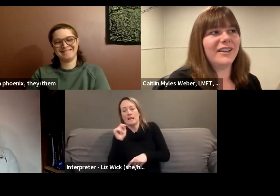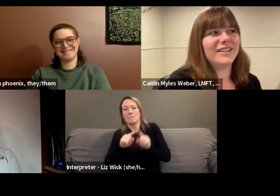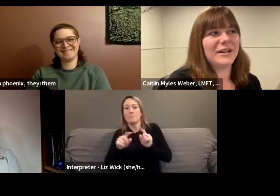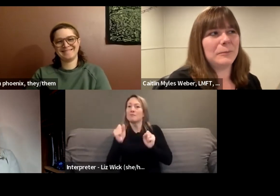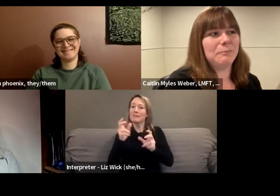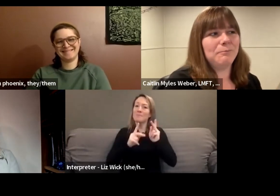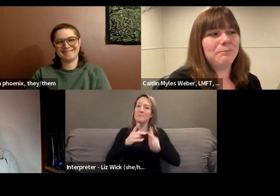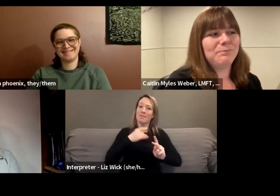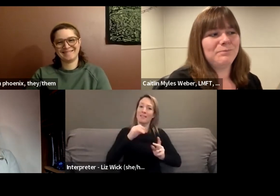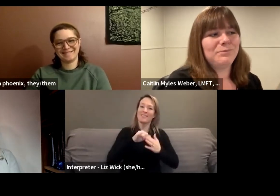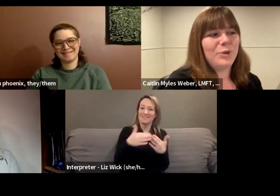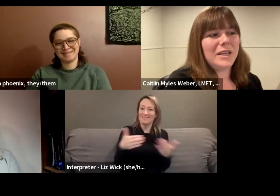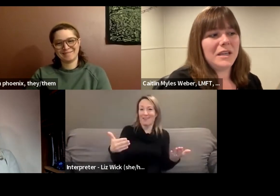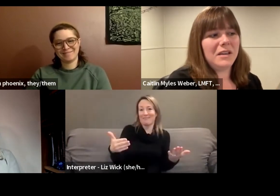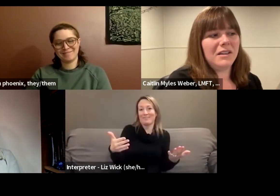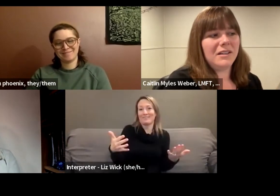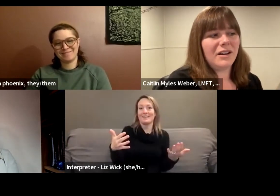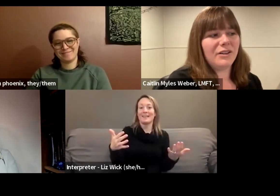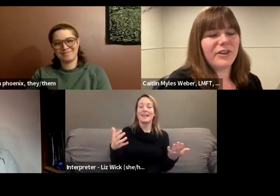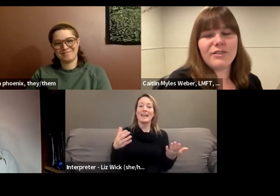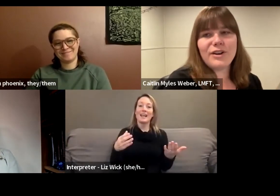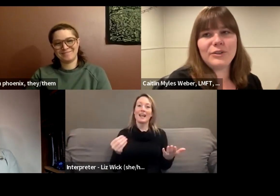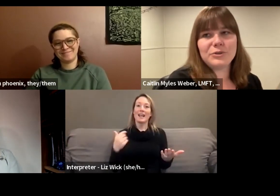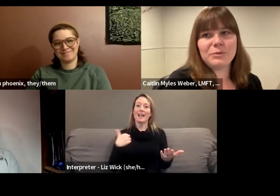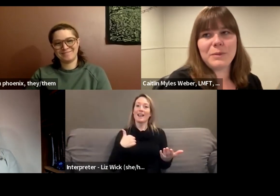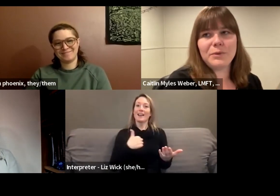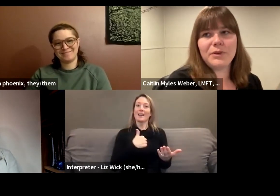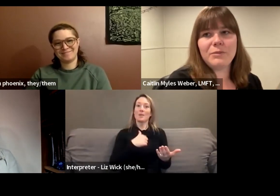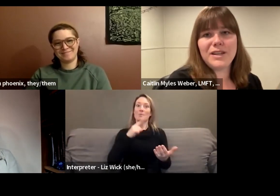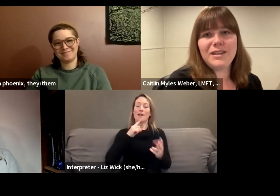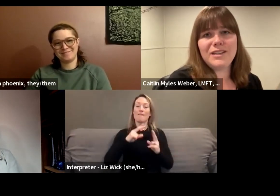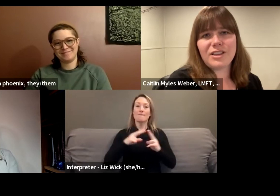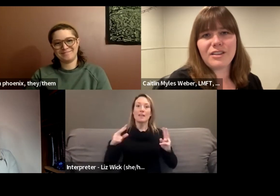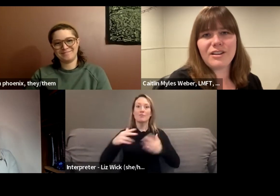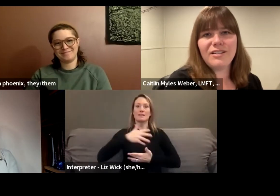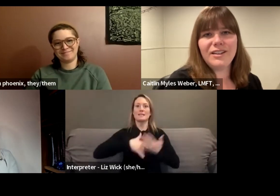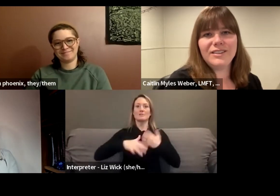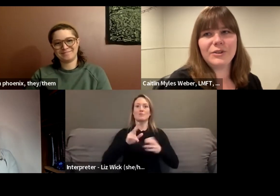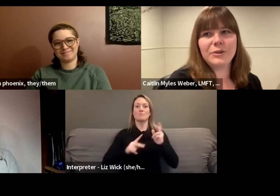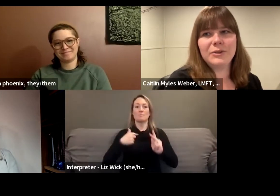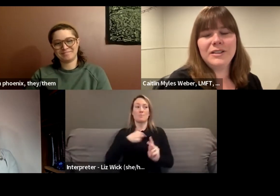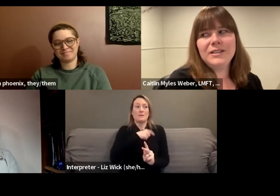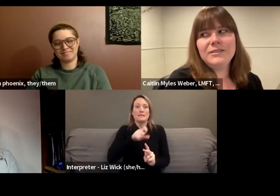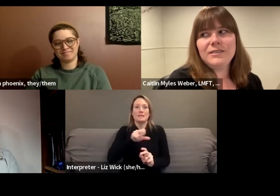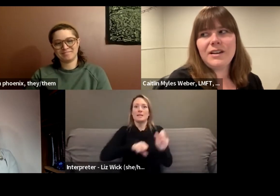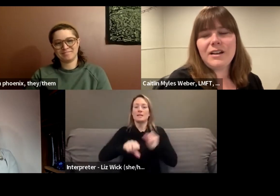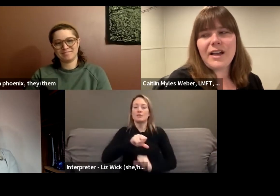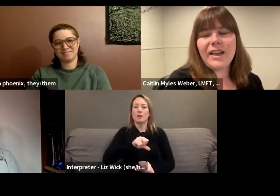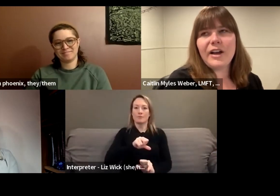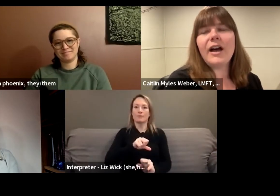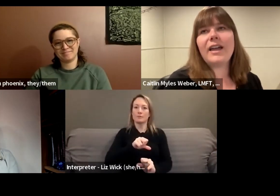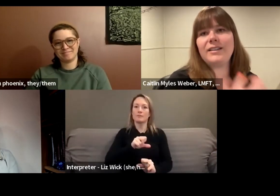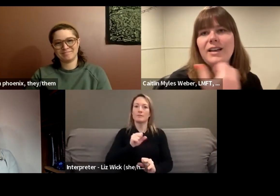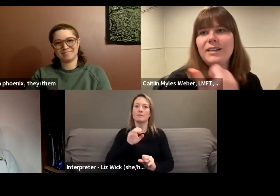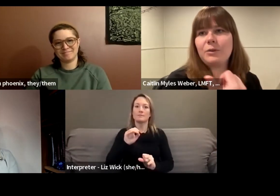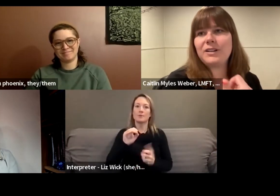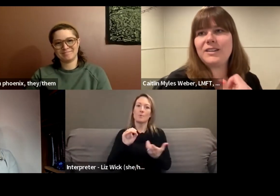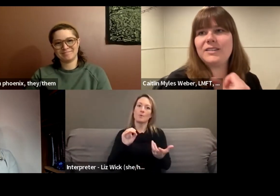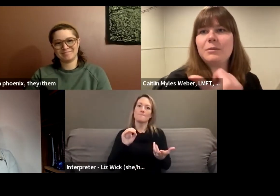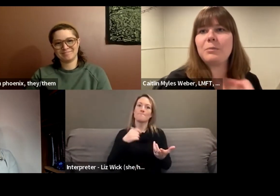and we are very, very social people and we need each other. And so I like what Ellice said